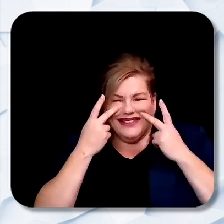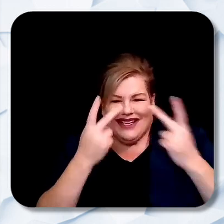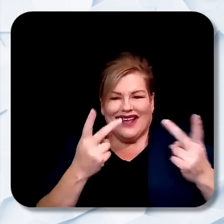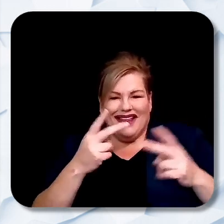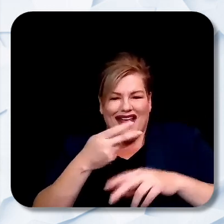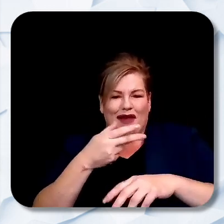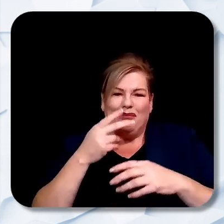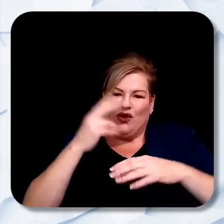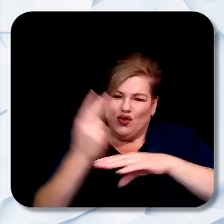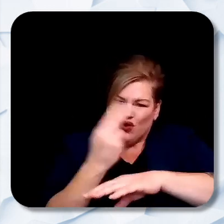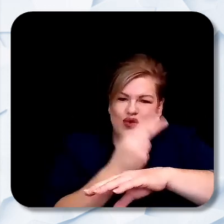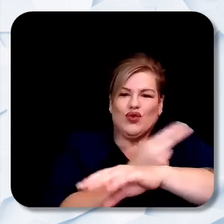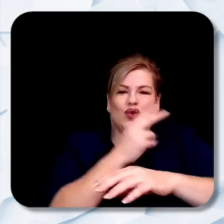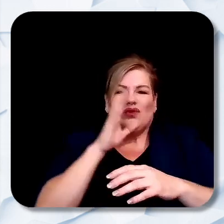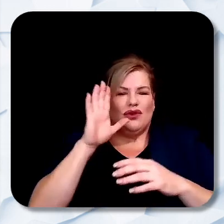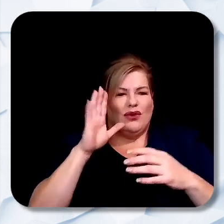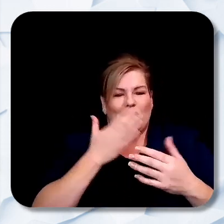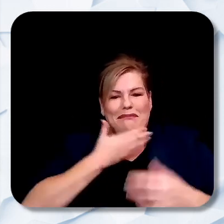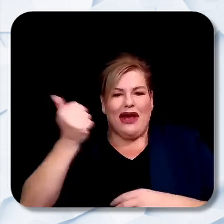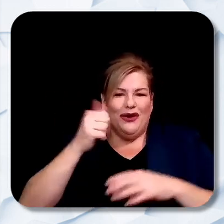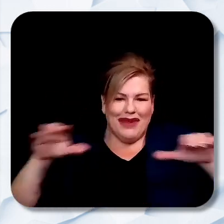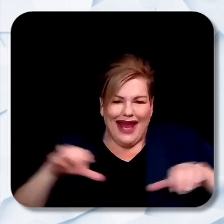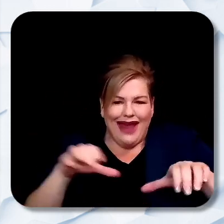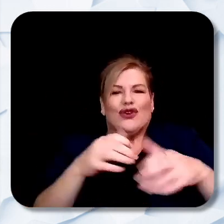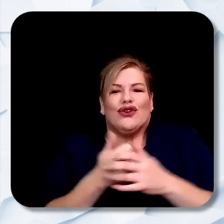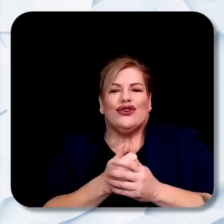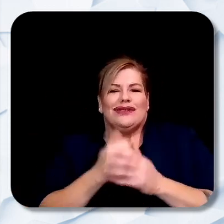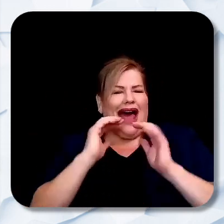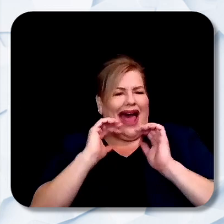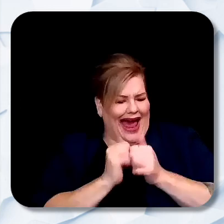healthy school environments where students have access to practicing what they're learning,